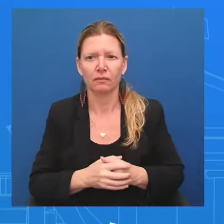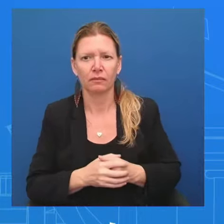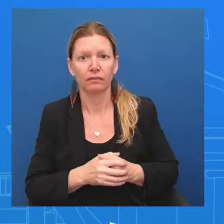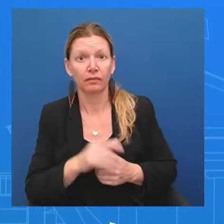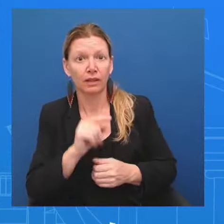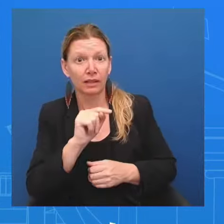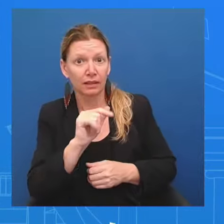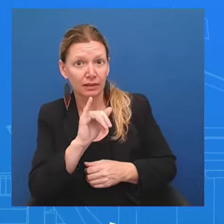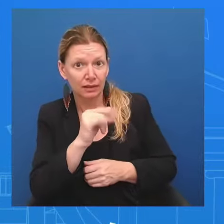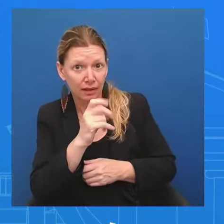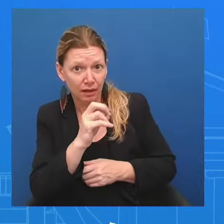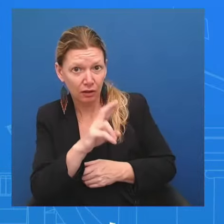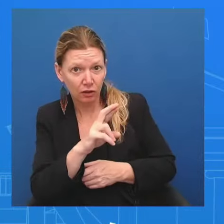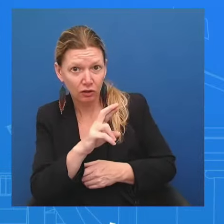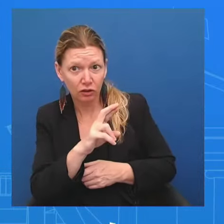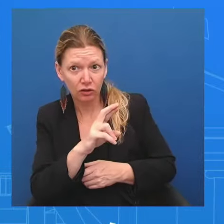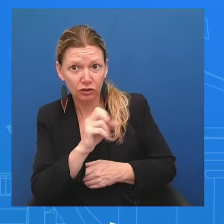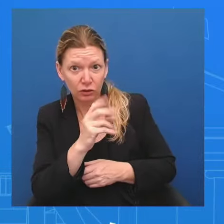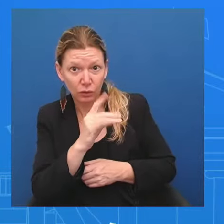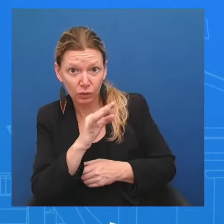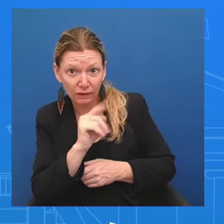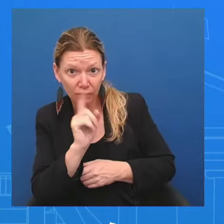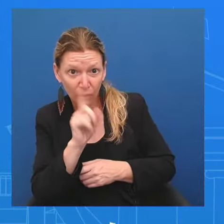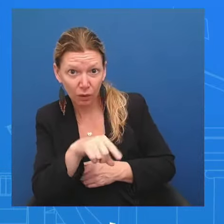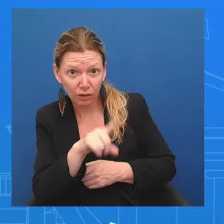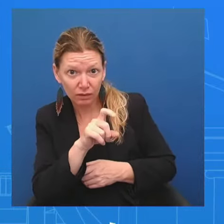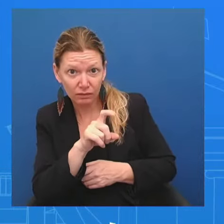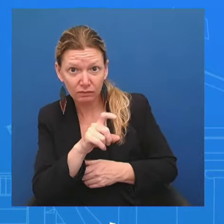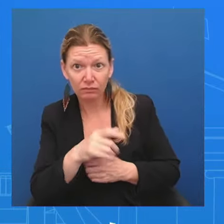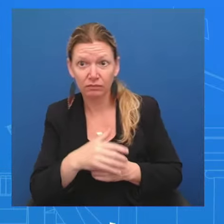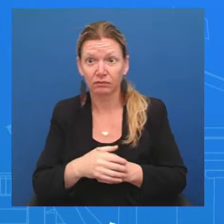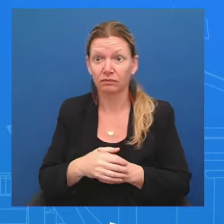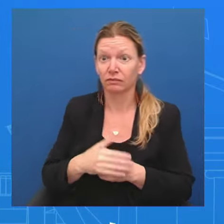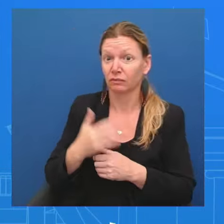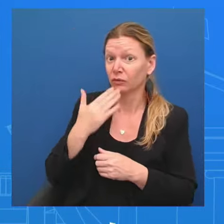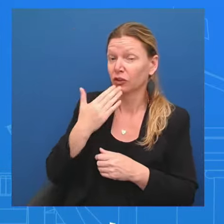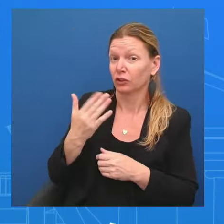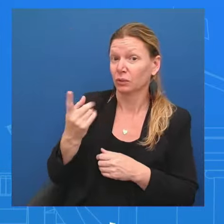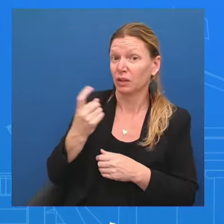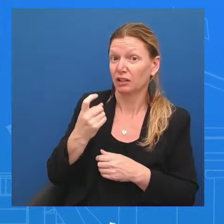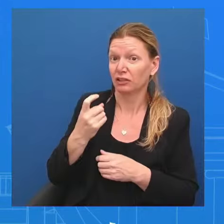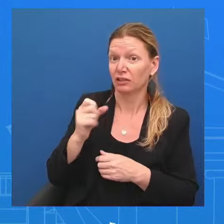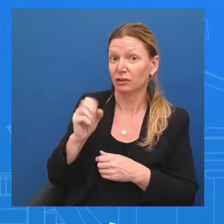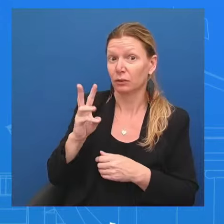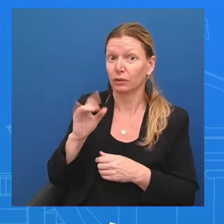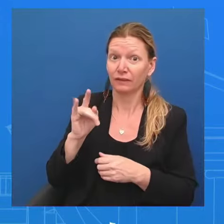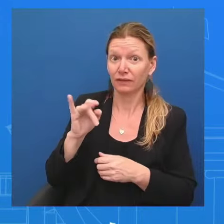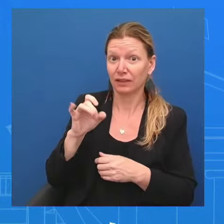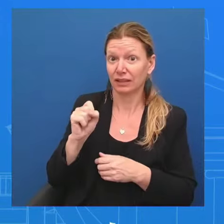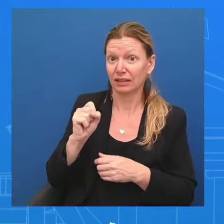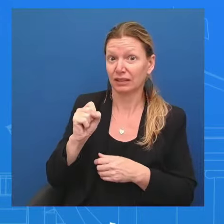I think the Swifties behind these double doors are hoping that Taylor Swift makes an appearance.